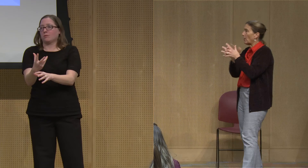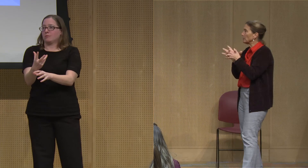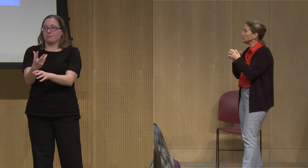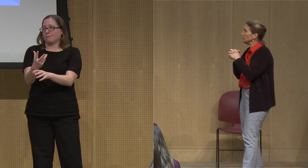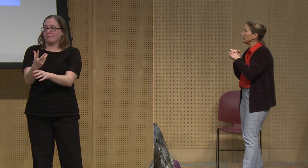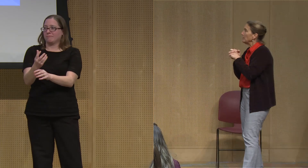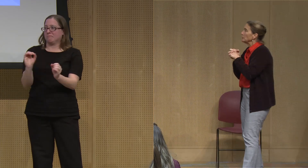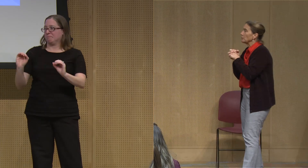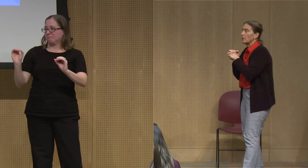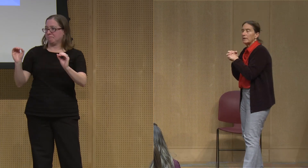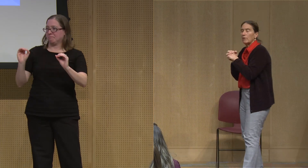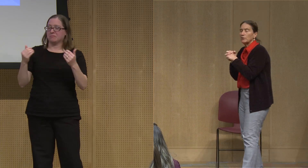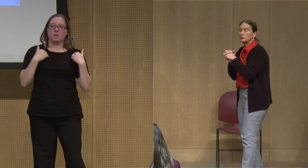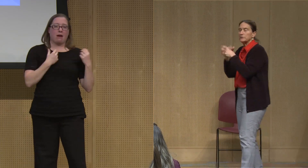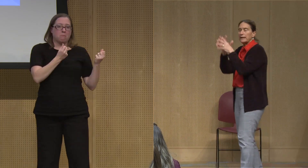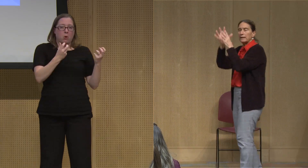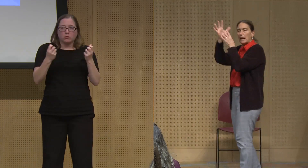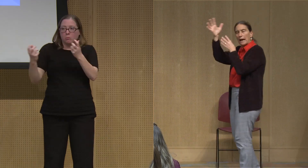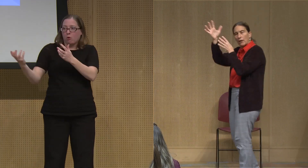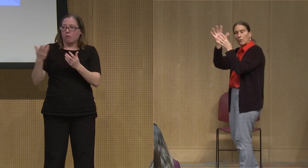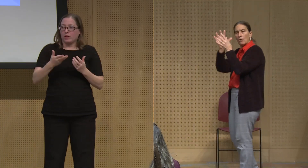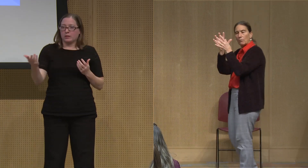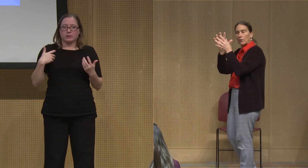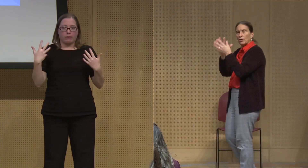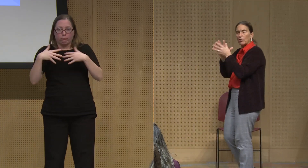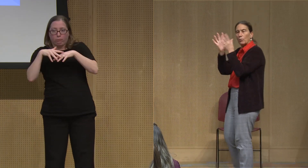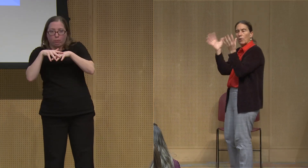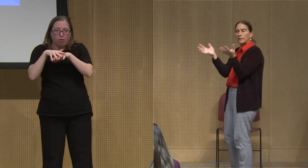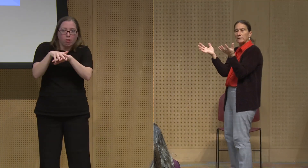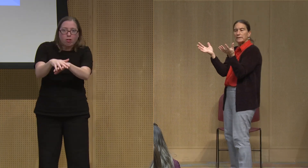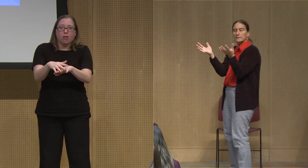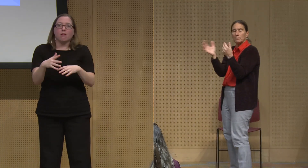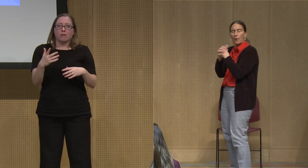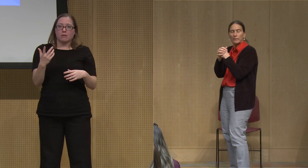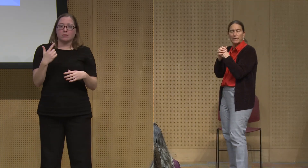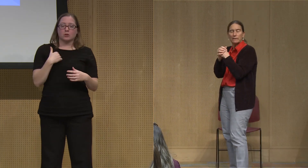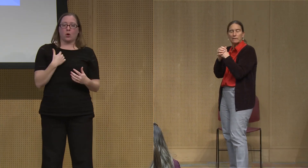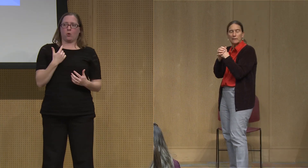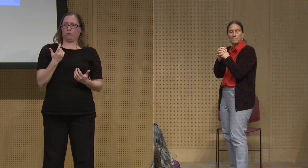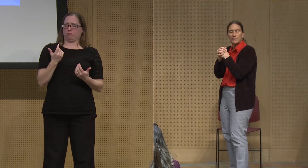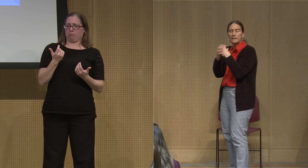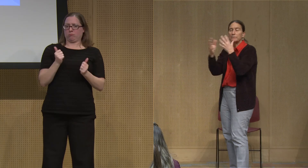SO KIND OF UNDERSTANDING HOW--YOU KNOW, WHAT IS THE PART THAT THE INDIVIDUAL CONTRIBUTES